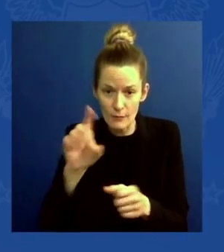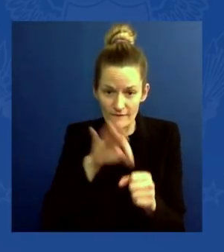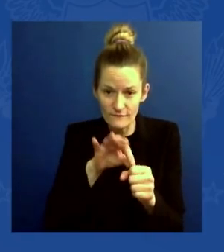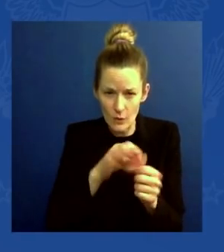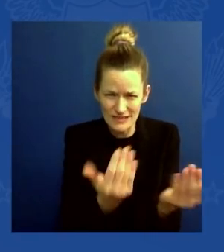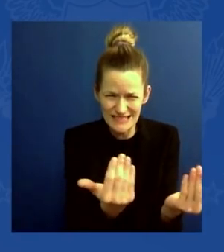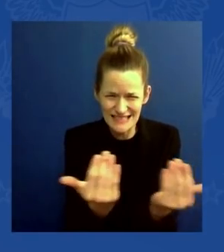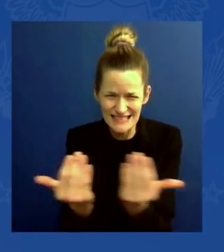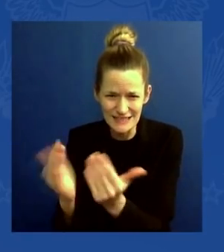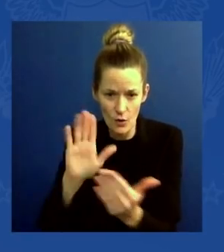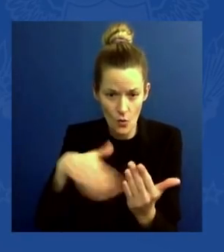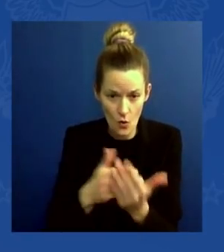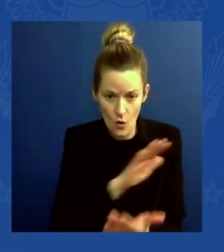But I think -- I think there's a --